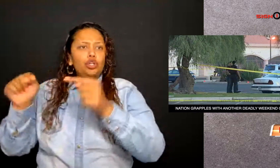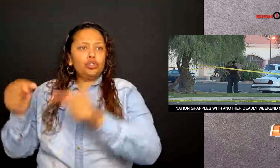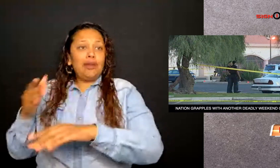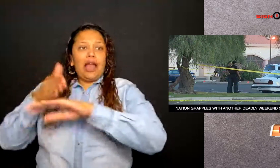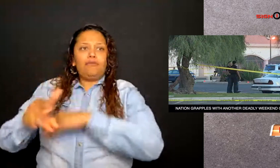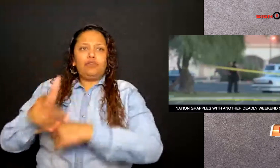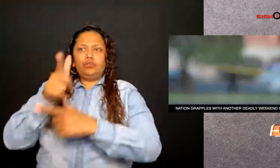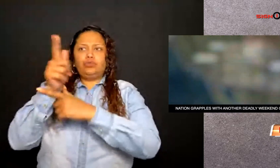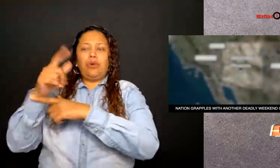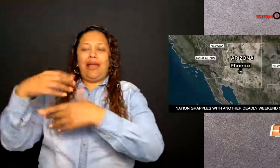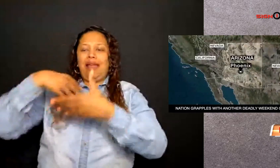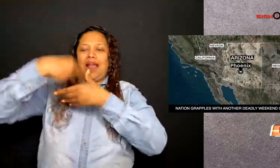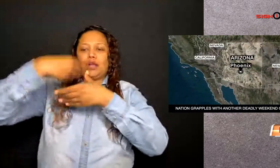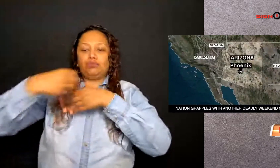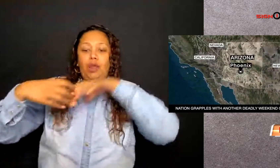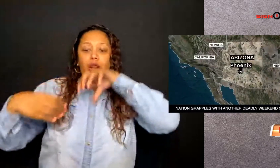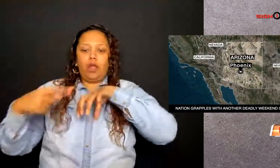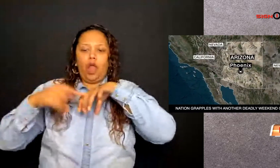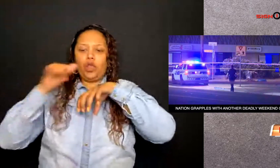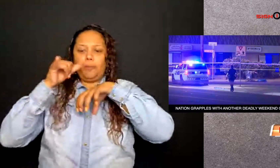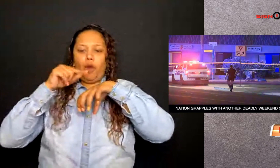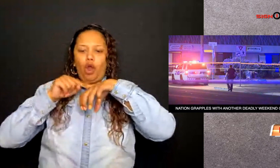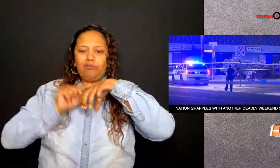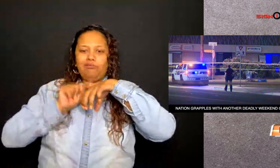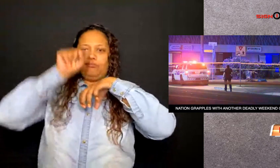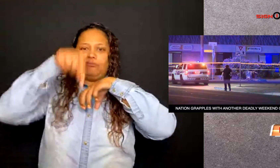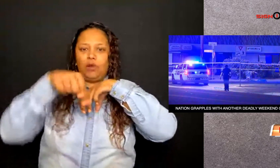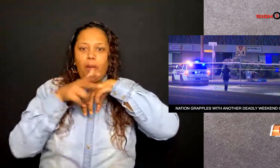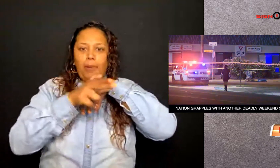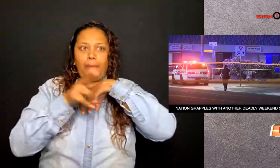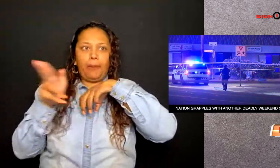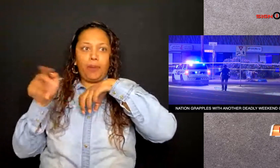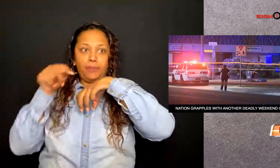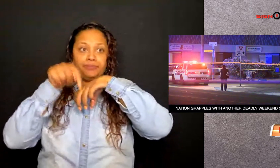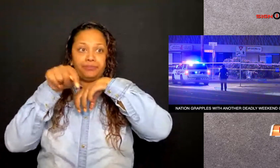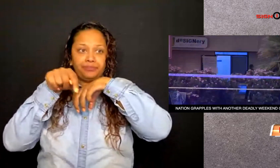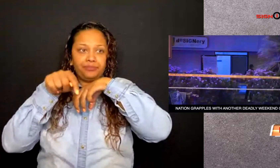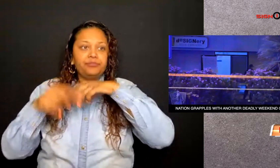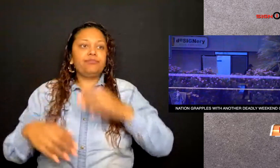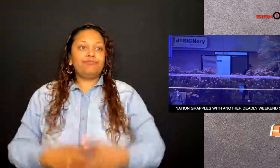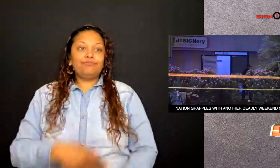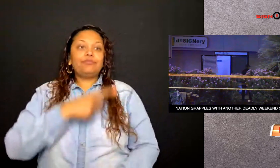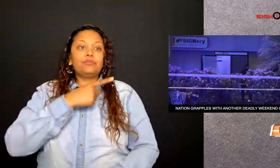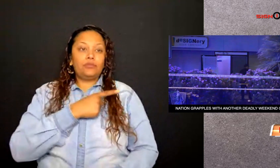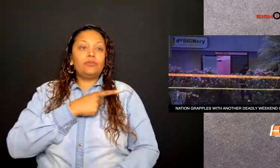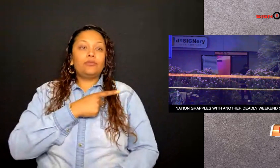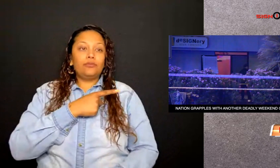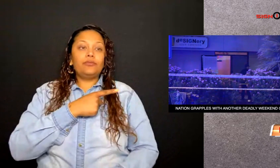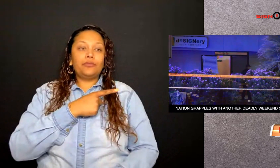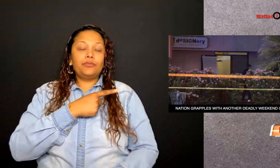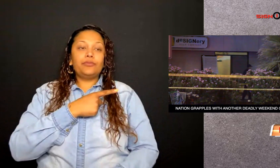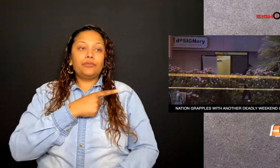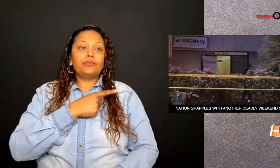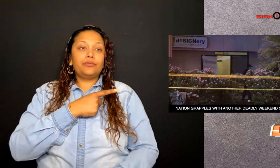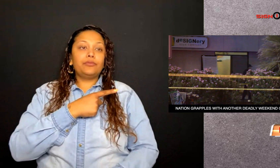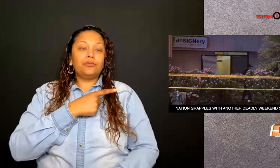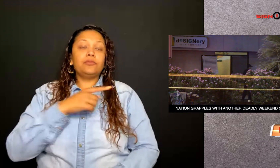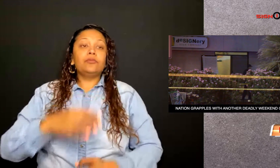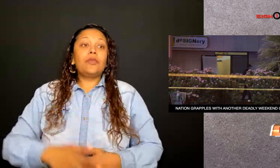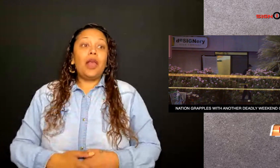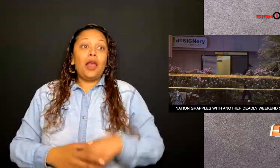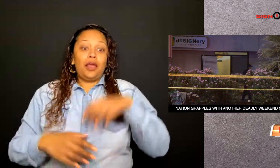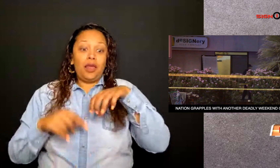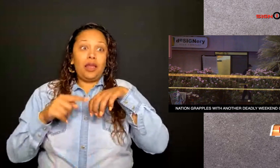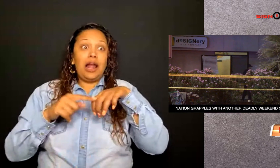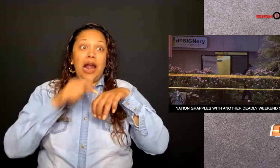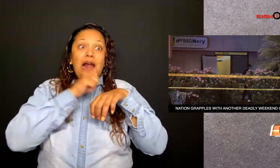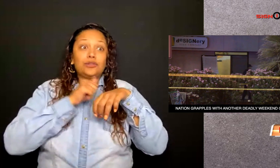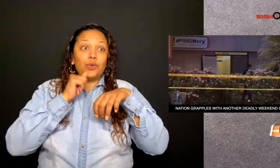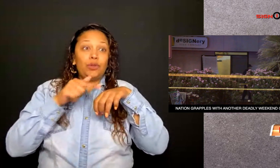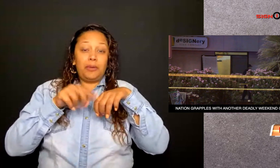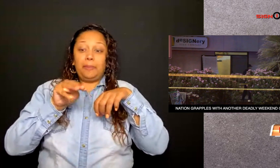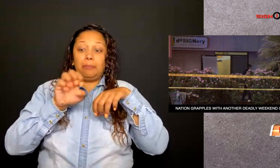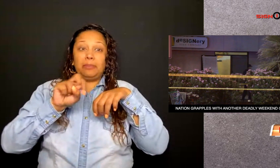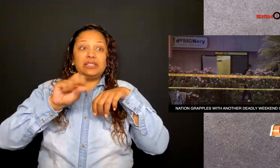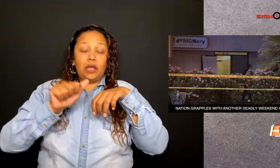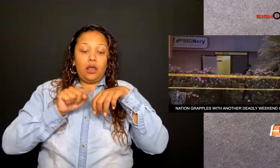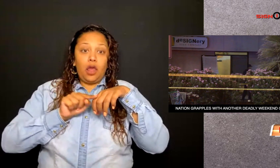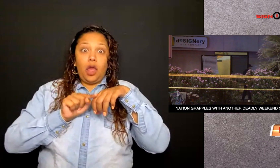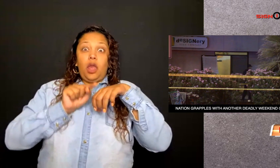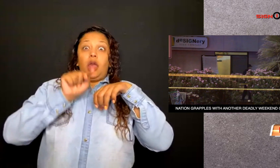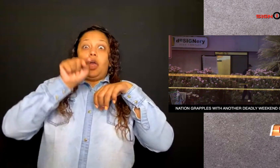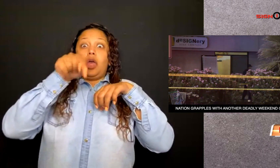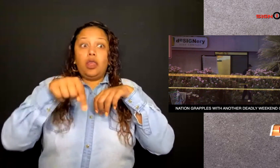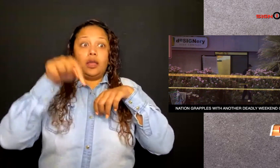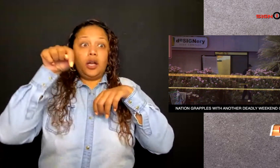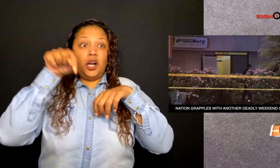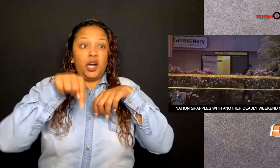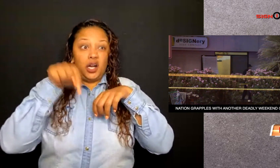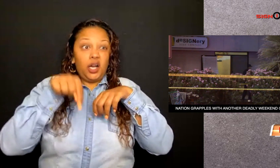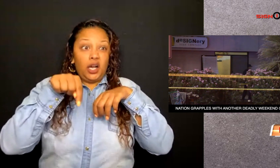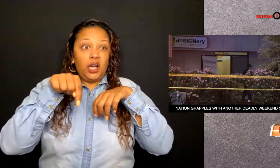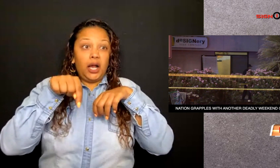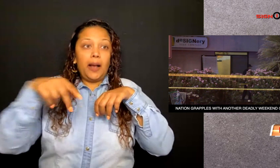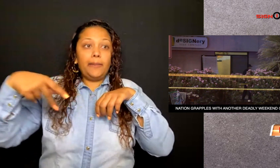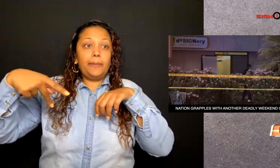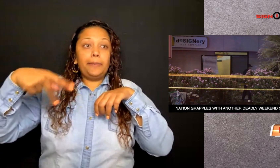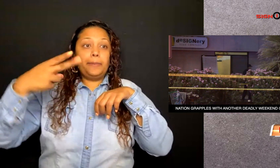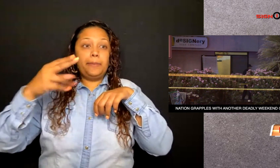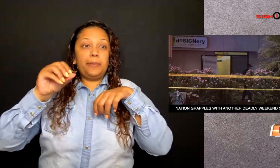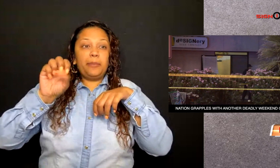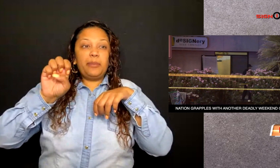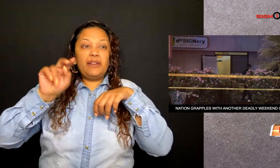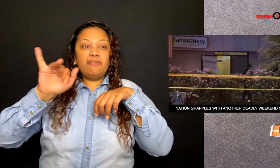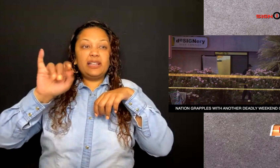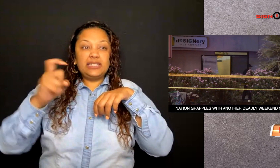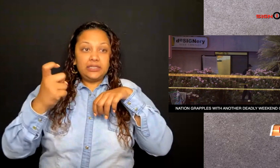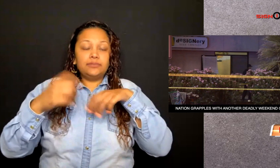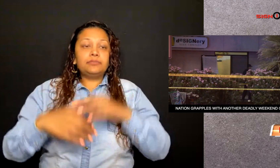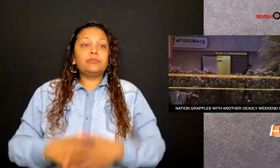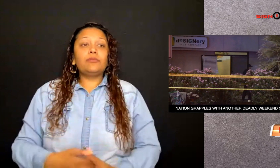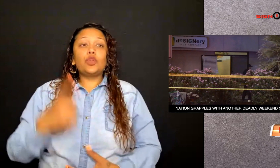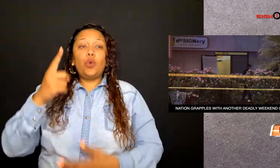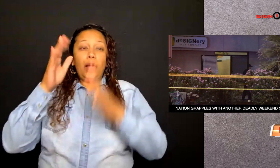others injured after a shooting outside a bar